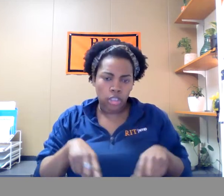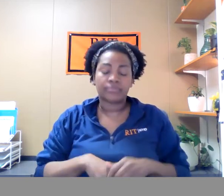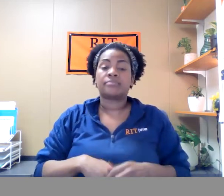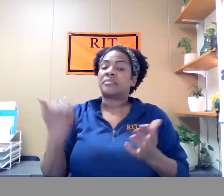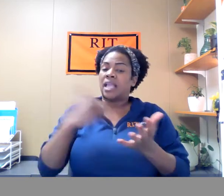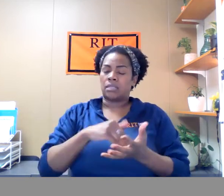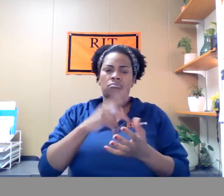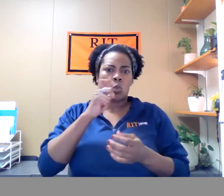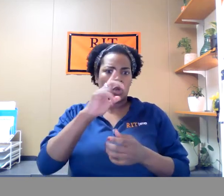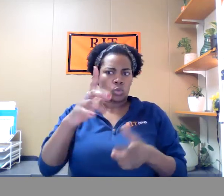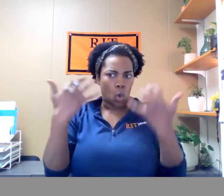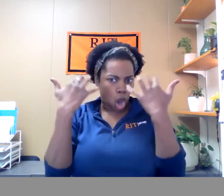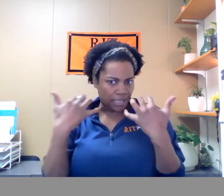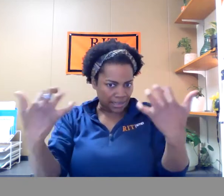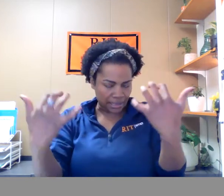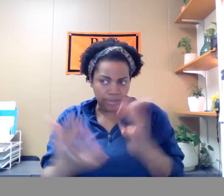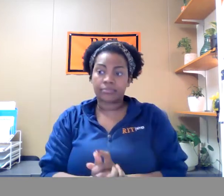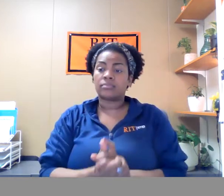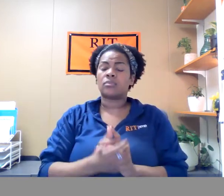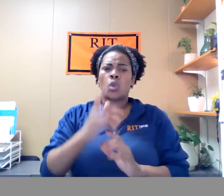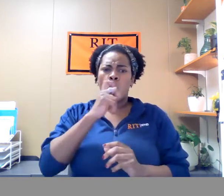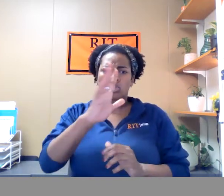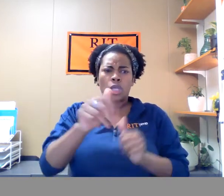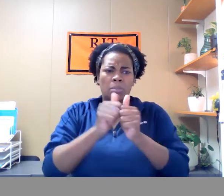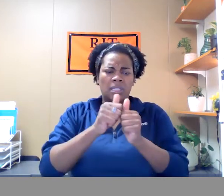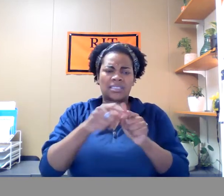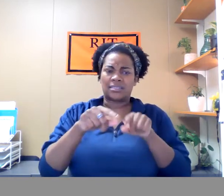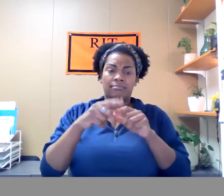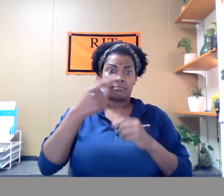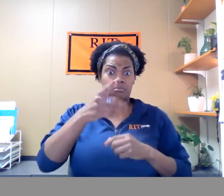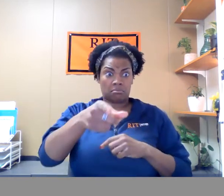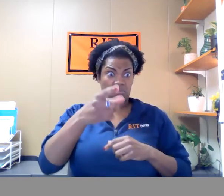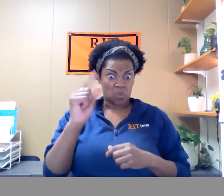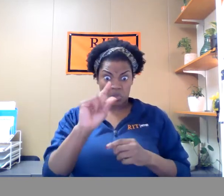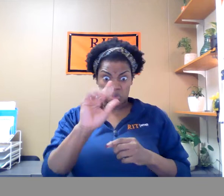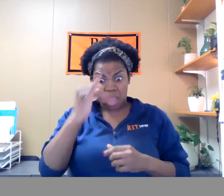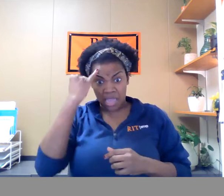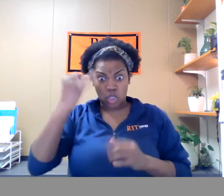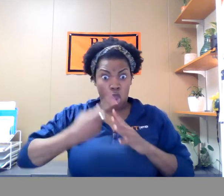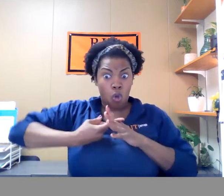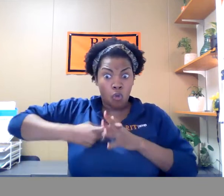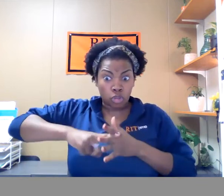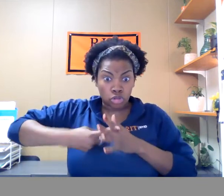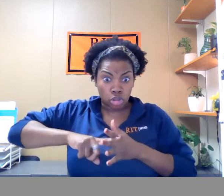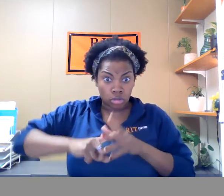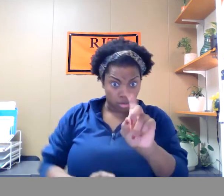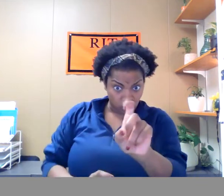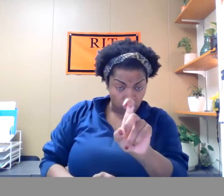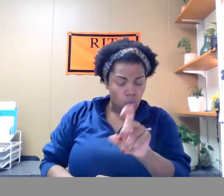You might be wondering what we want to see for the 7-Minute Presentation, and this is for the final round.